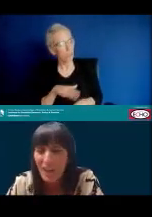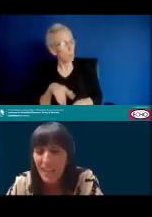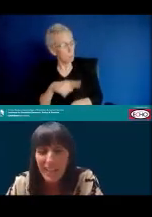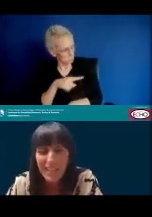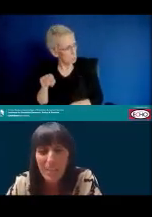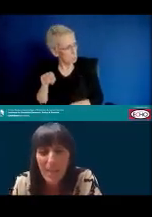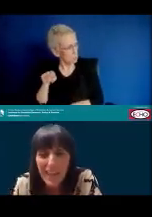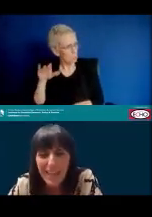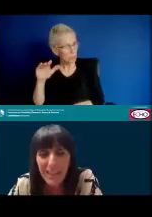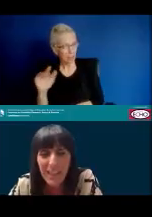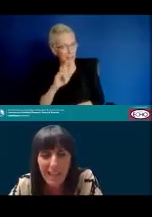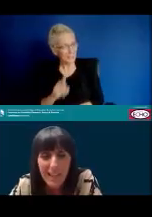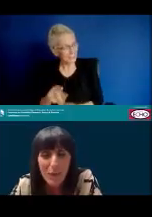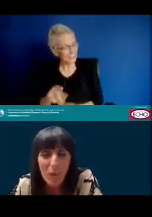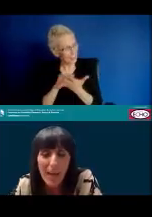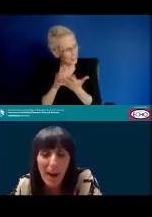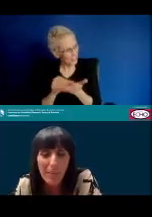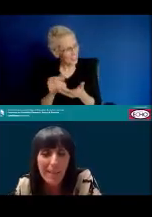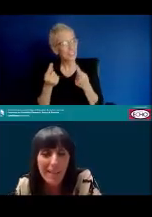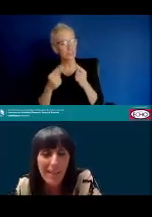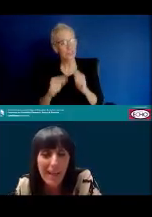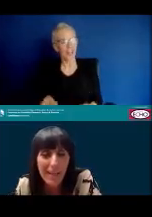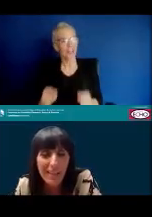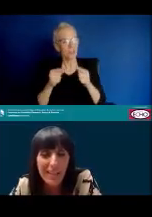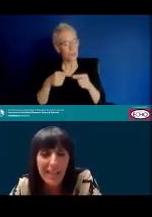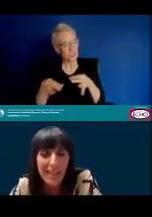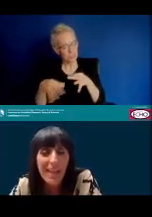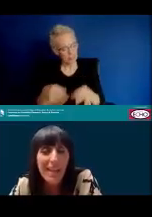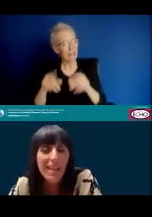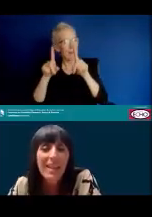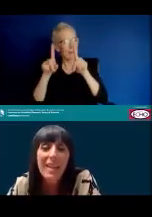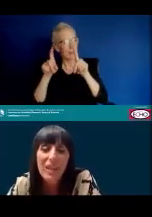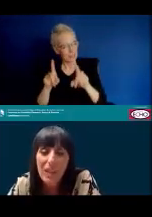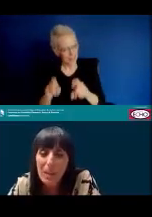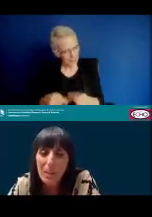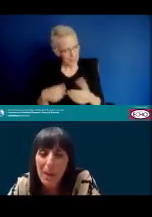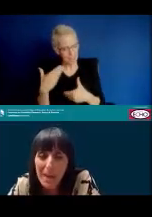trying to explain and test what happens next. That's their brain